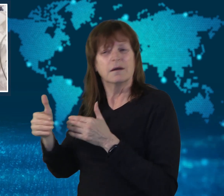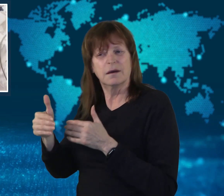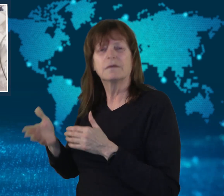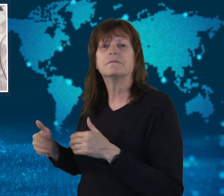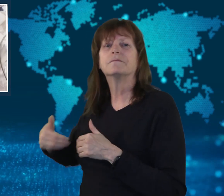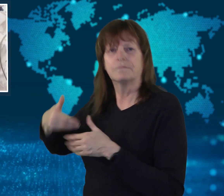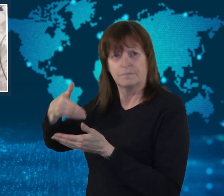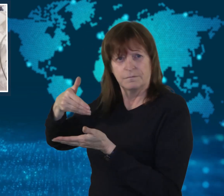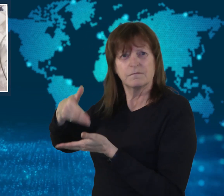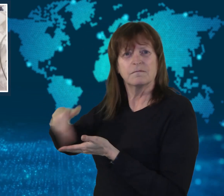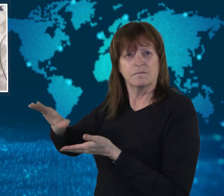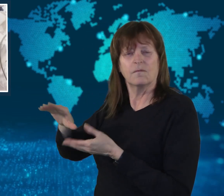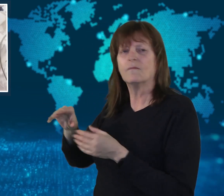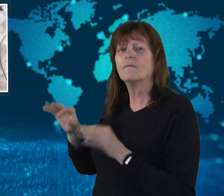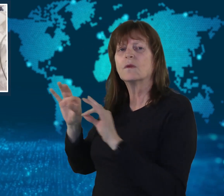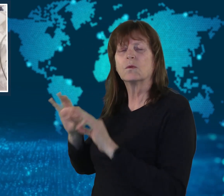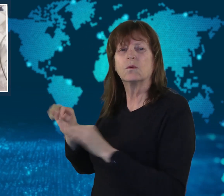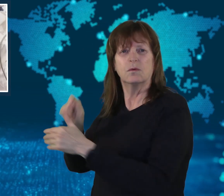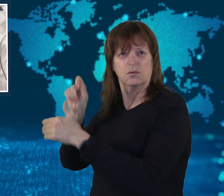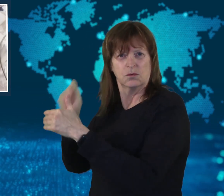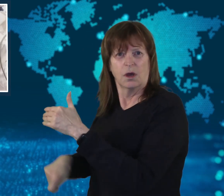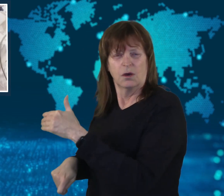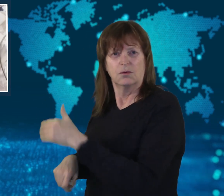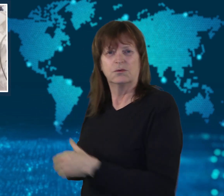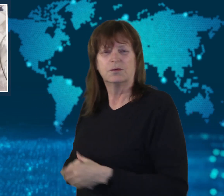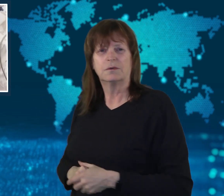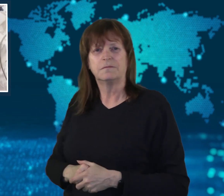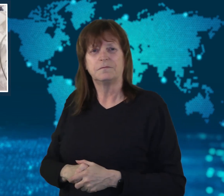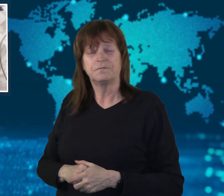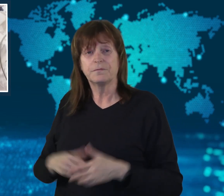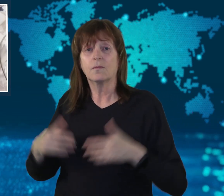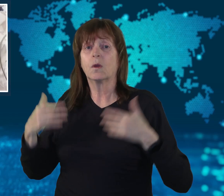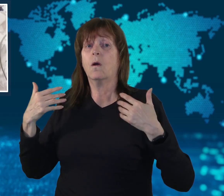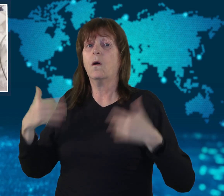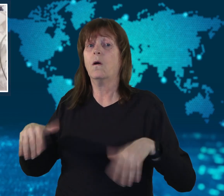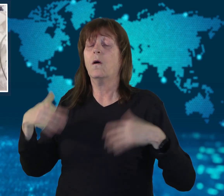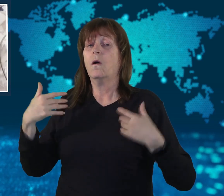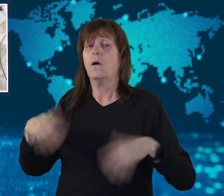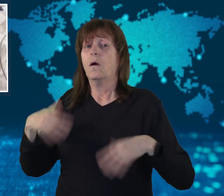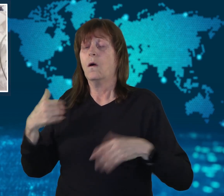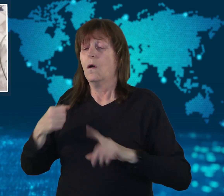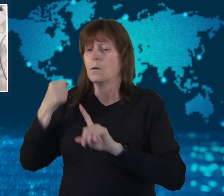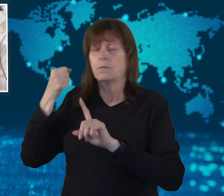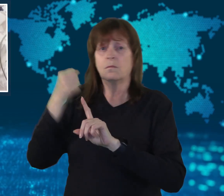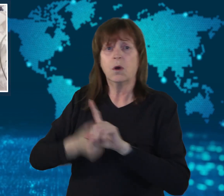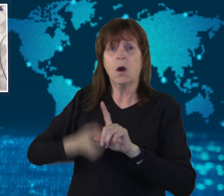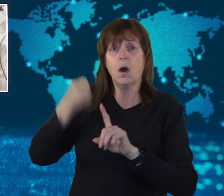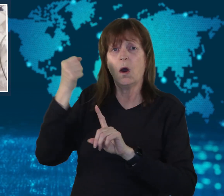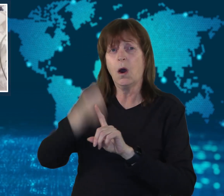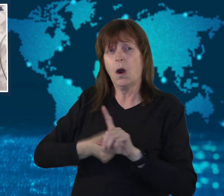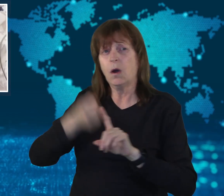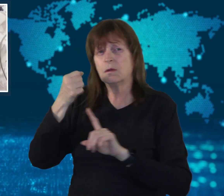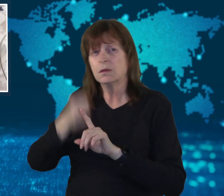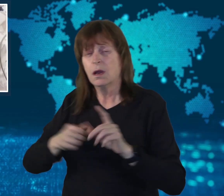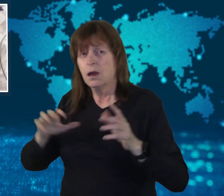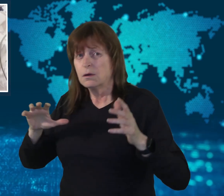Police detained Lester, but later released him without charges.